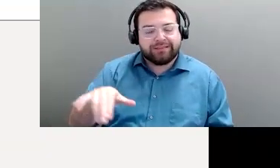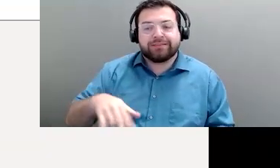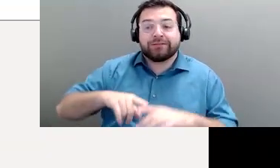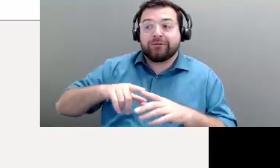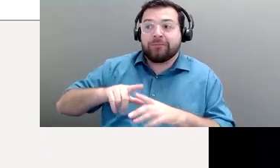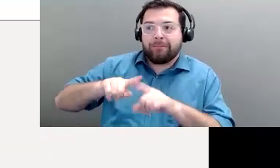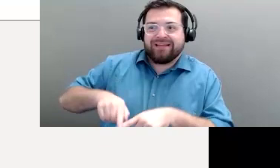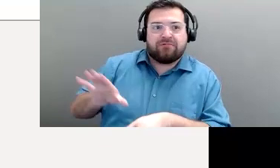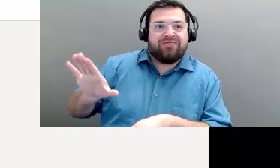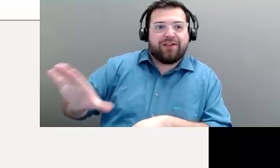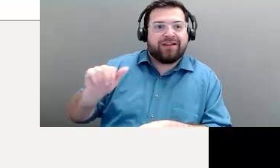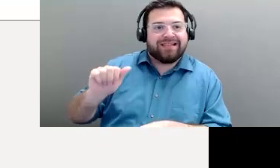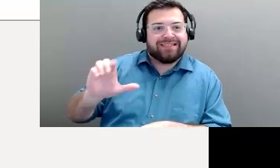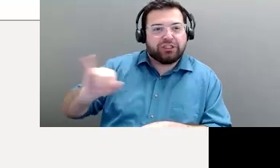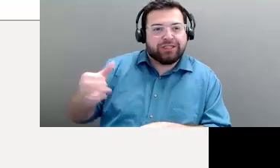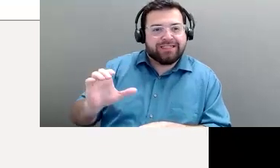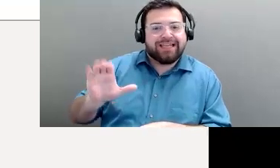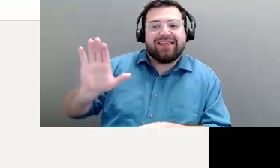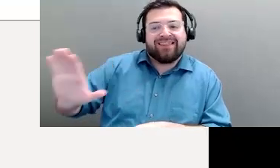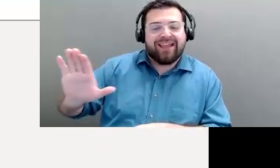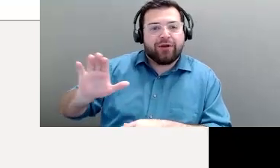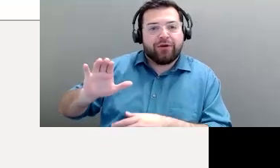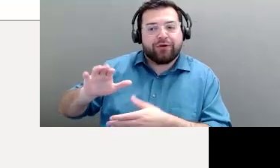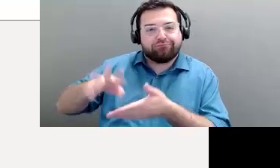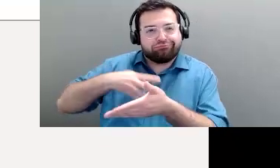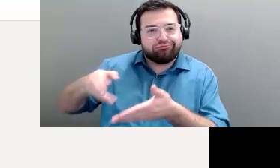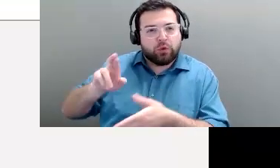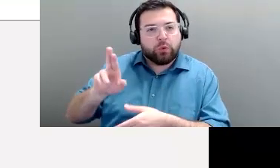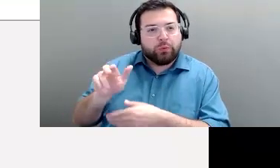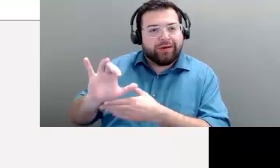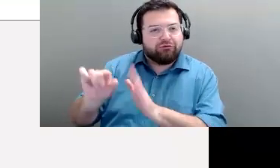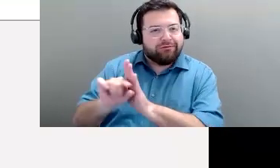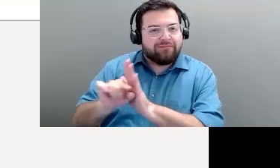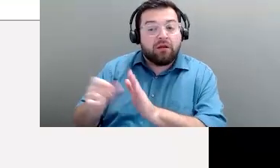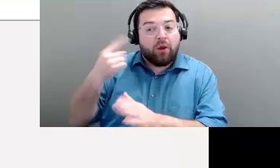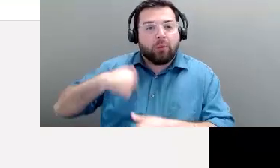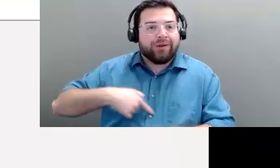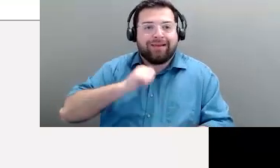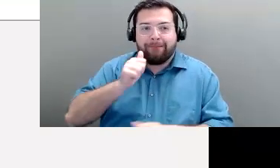we didn't pass with the 85% or higher. And so that's why we're facilitating these workshops